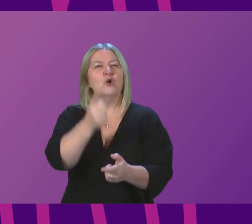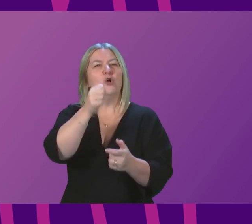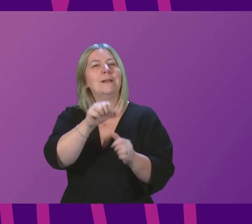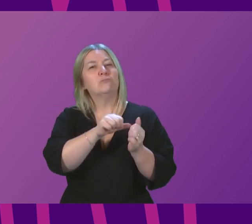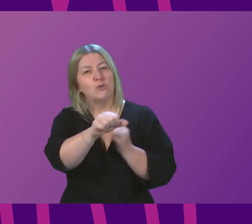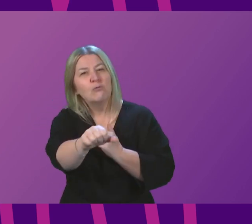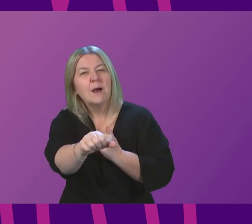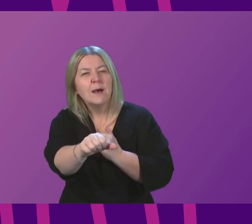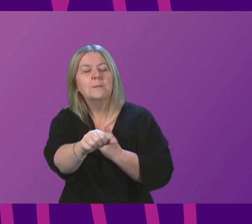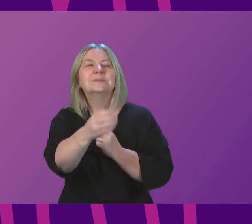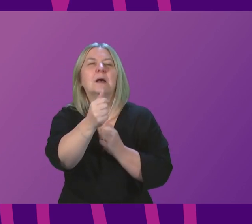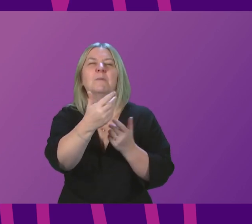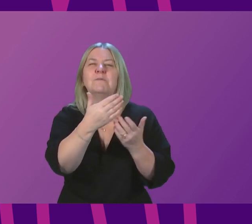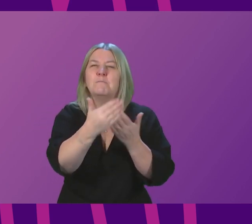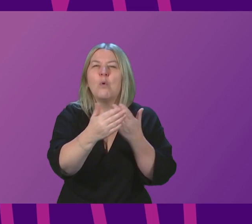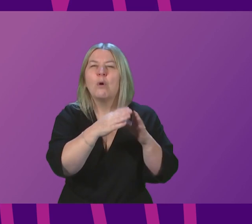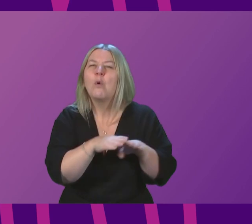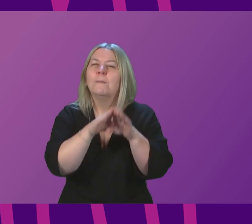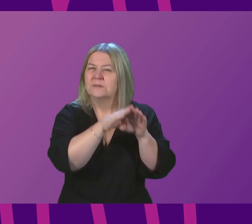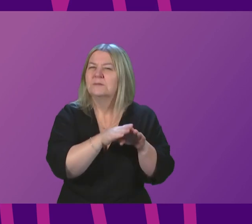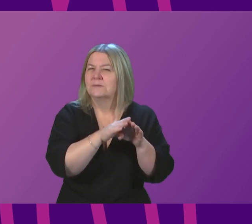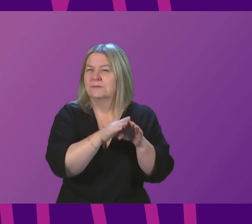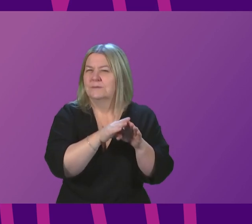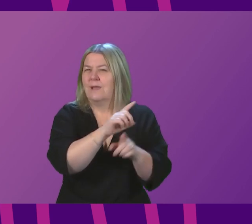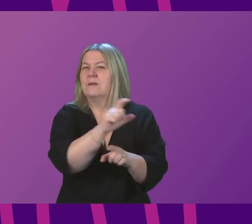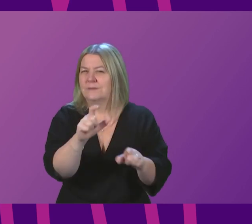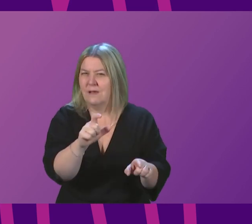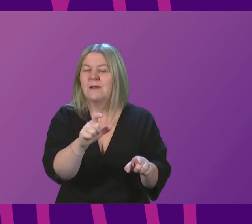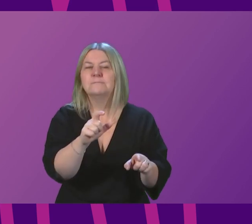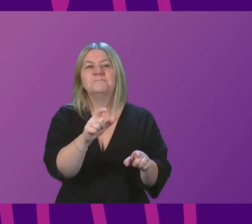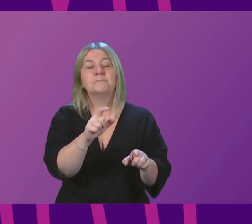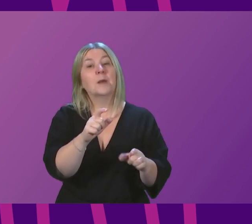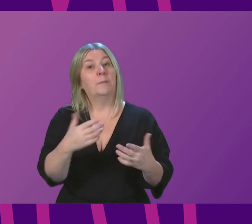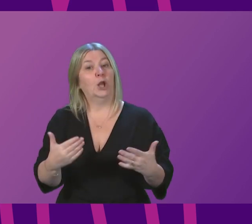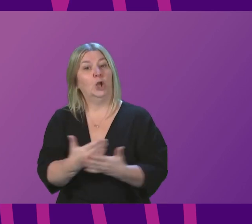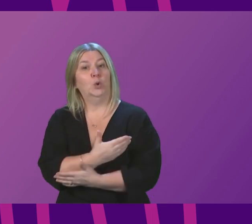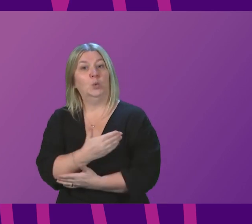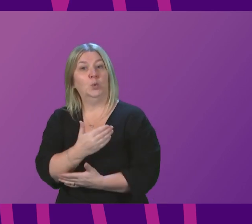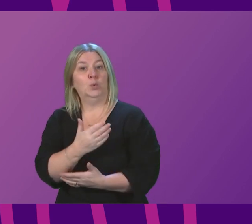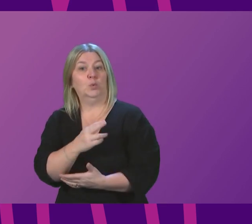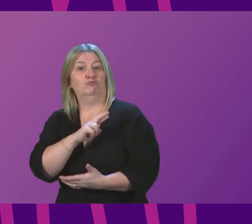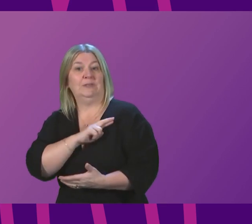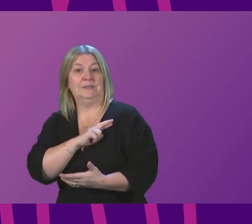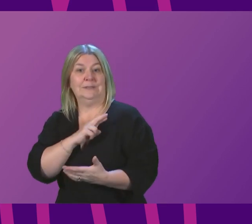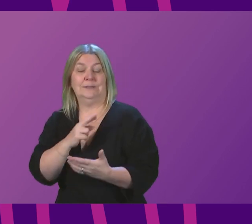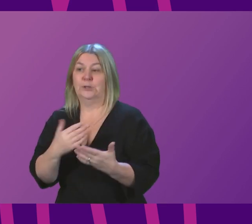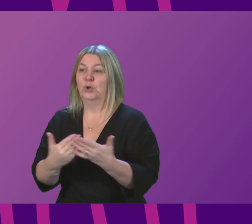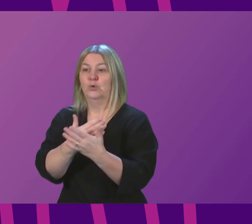cancers, but one of the functions and purposes of the new early diagnostic centres is to